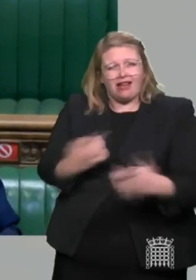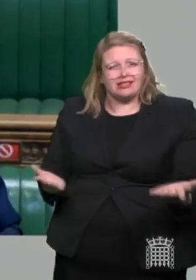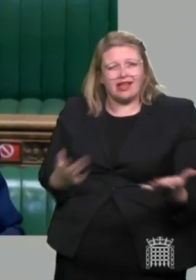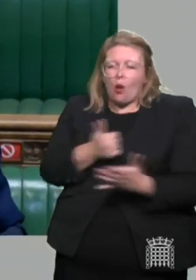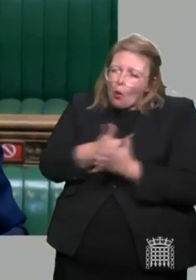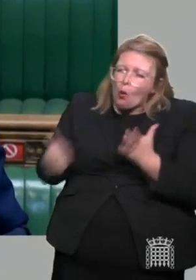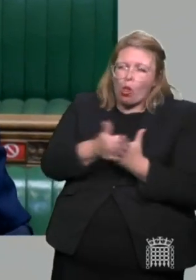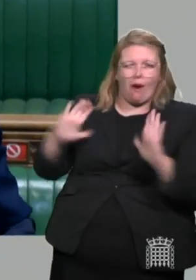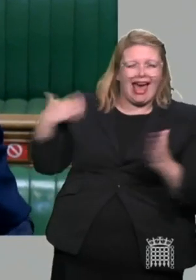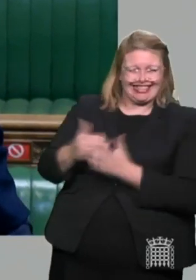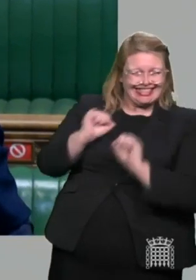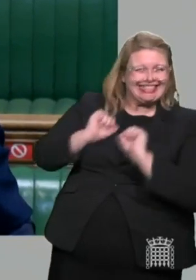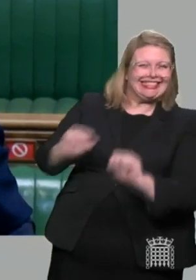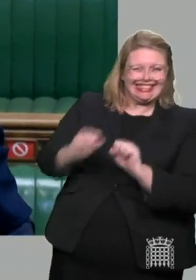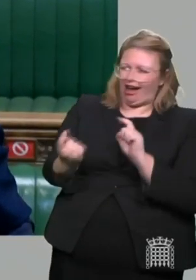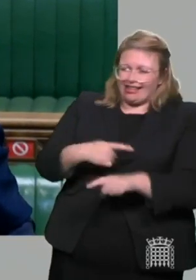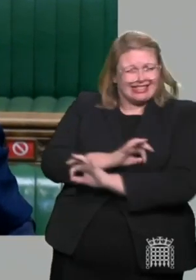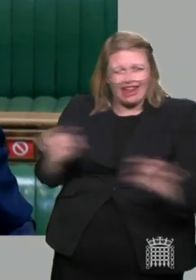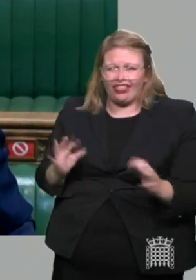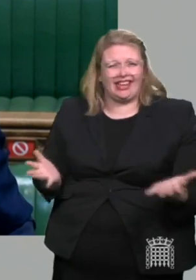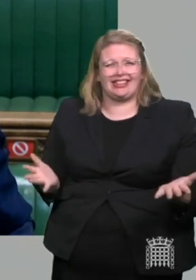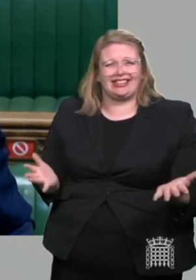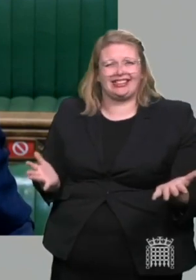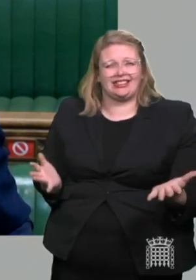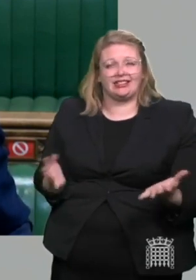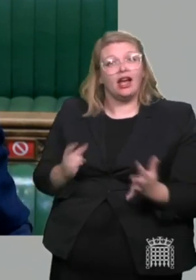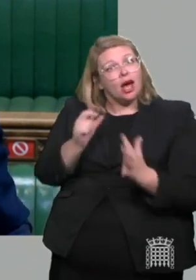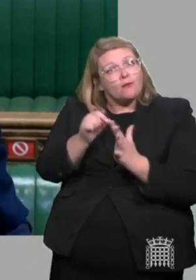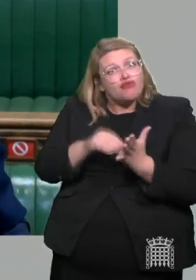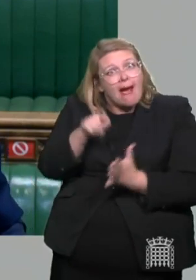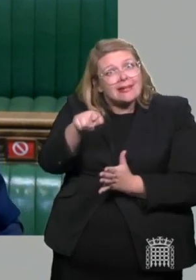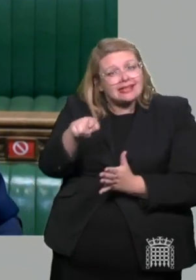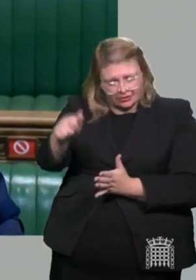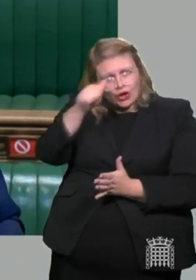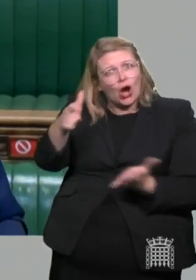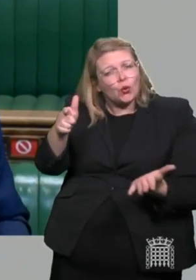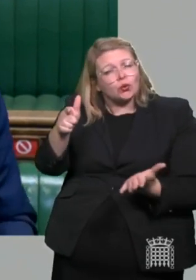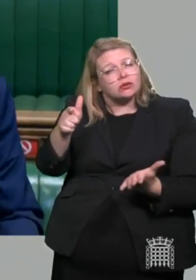The Prime Minister will be aware that he is required to declare any benefits